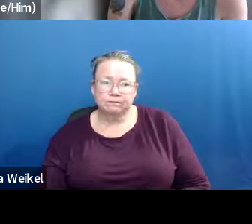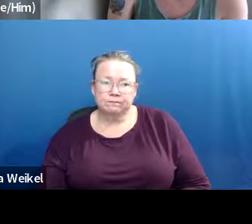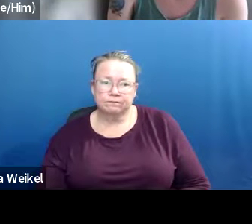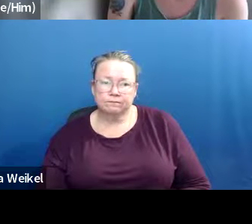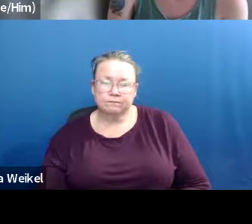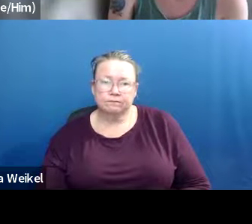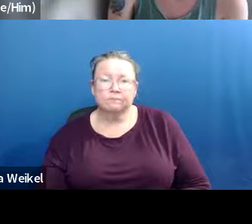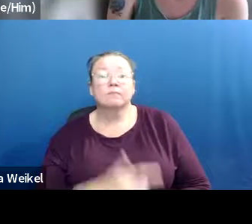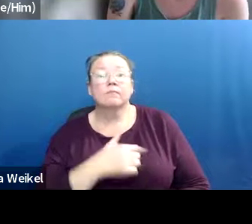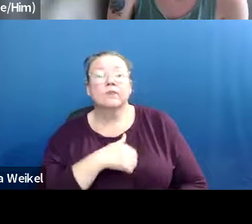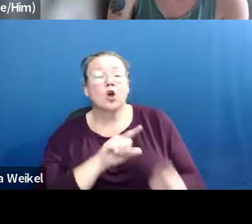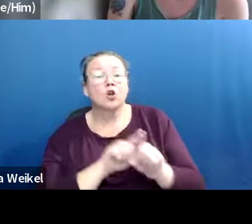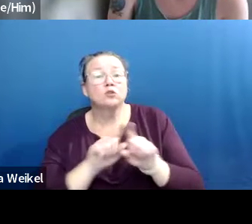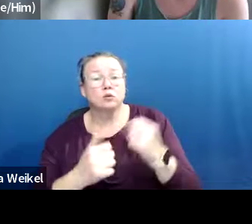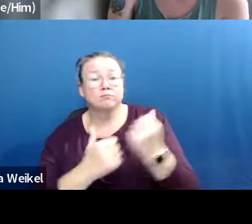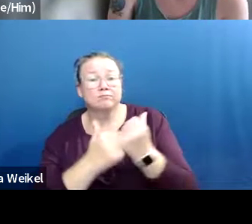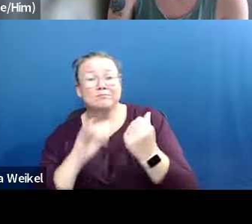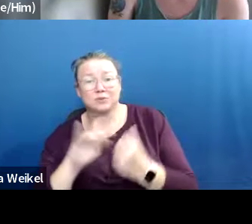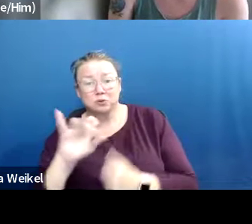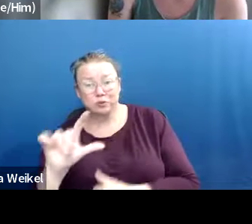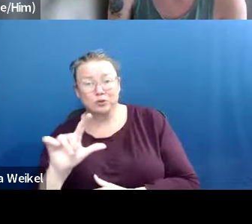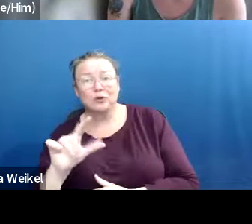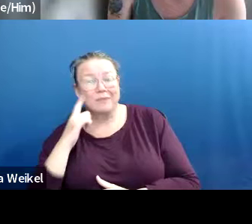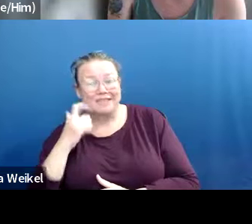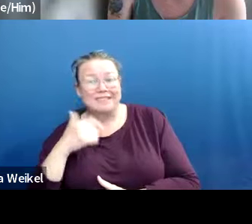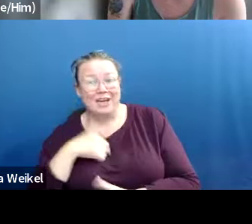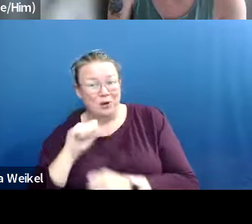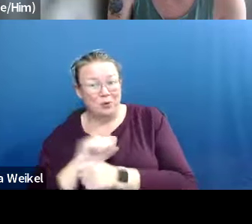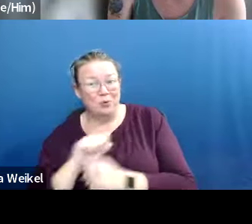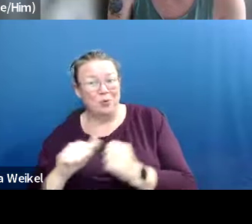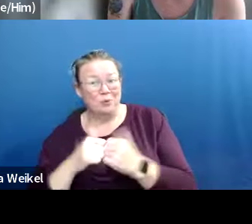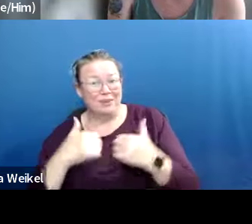Kayla Robertson: I would also second that motion from Crystal, because I work with younger youth as well.